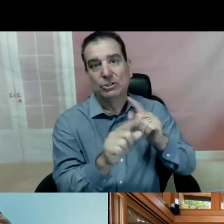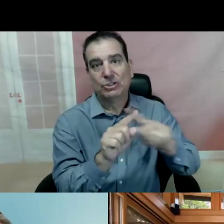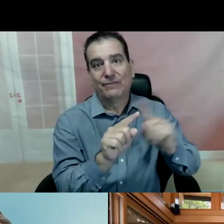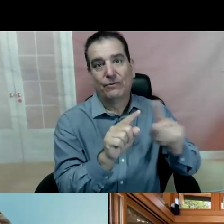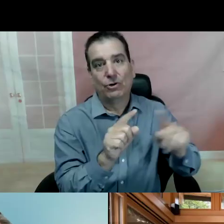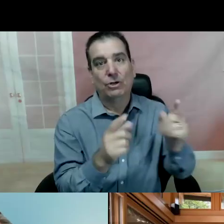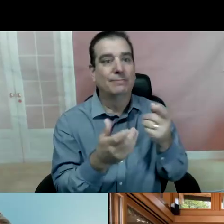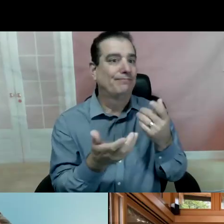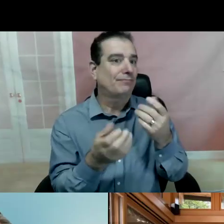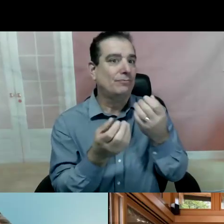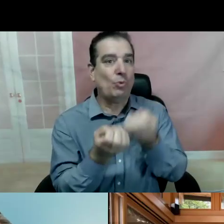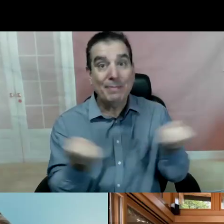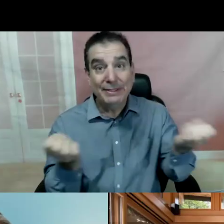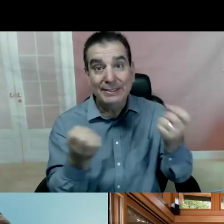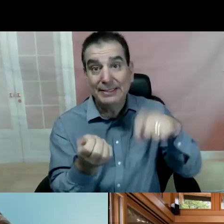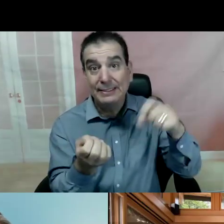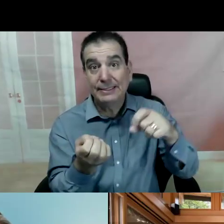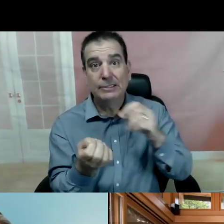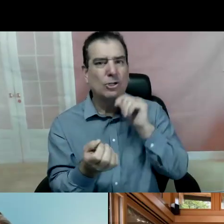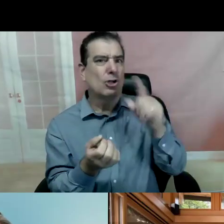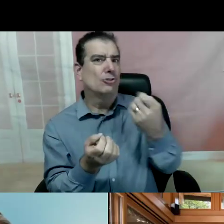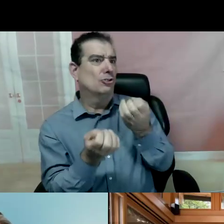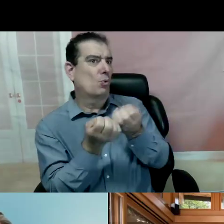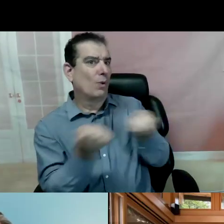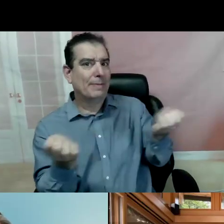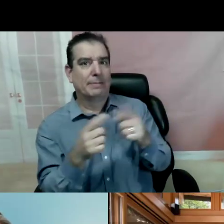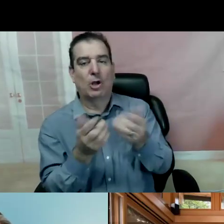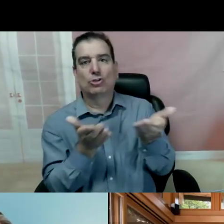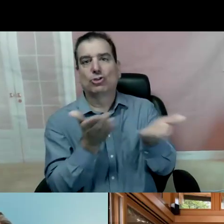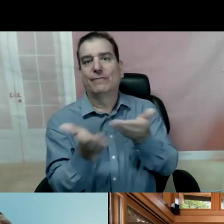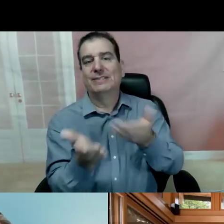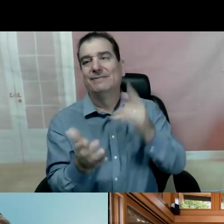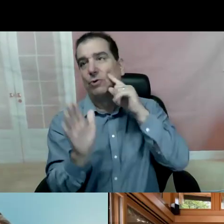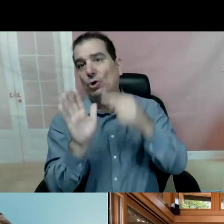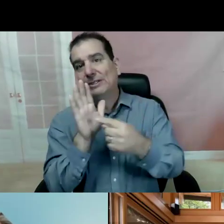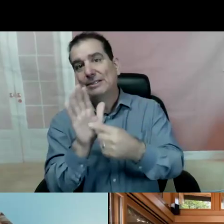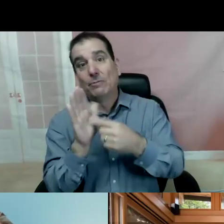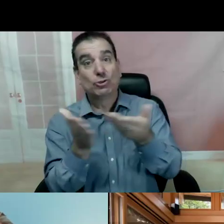that's got lessons for each of the different types of, you know, equipment needs, or, you know, these